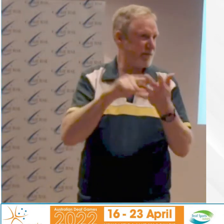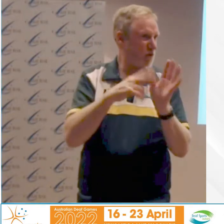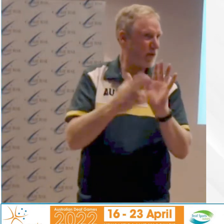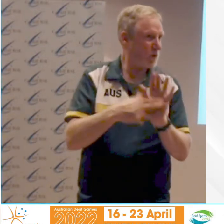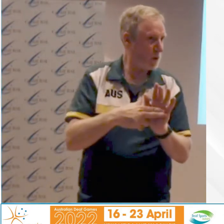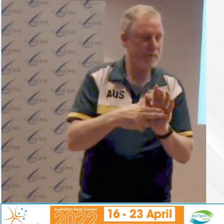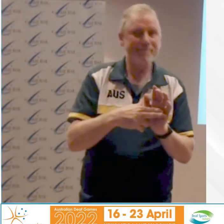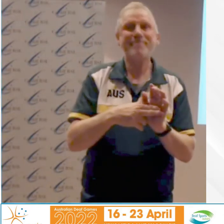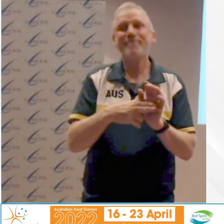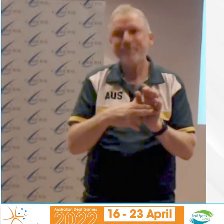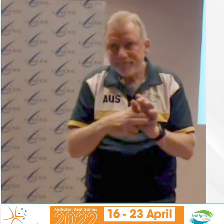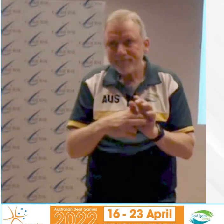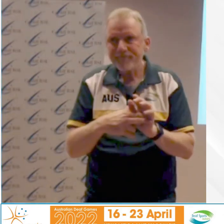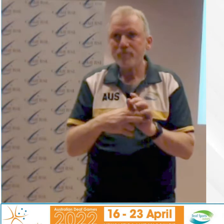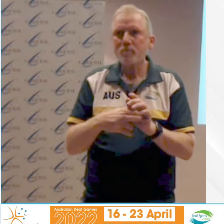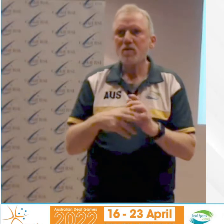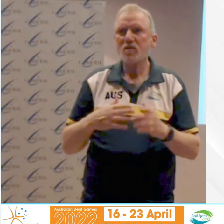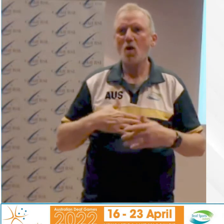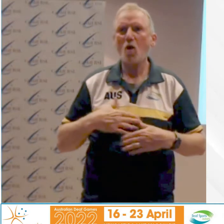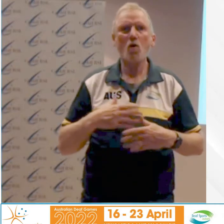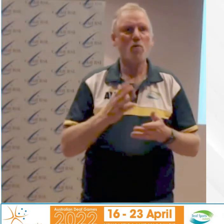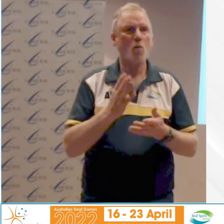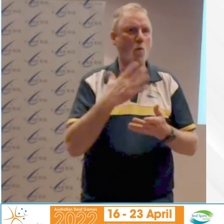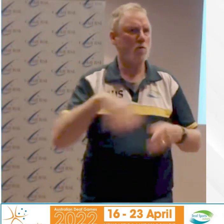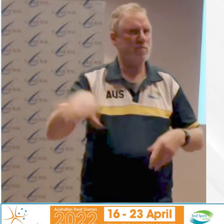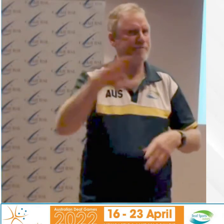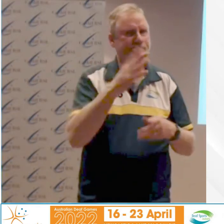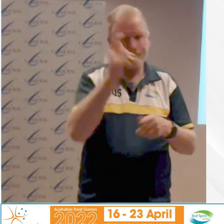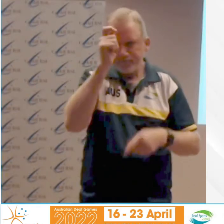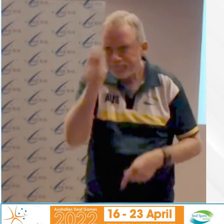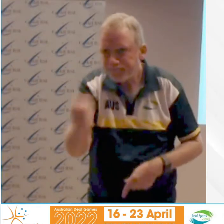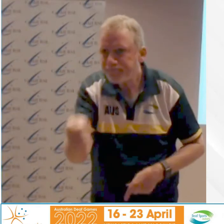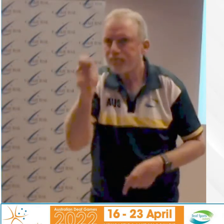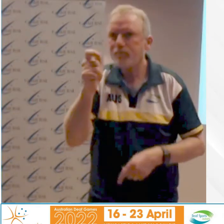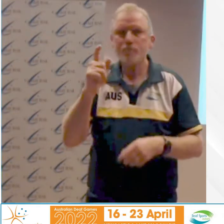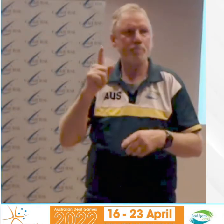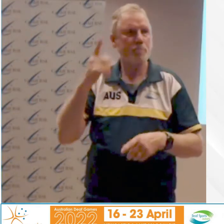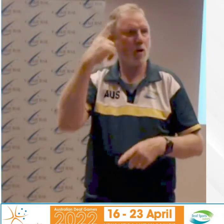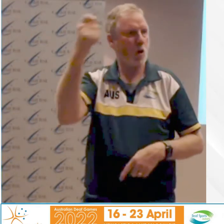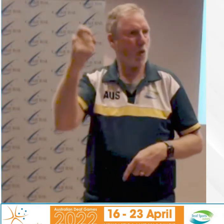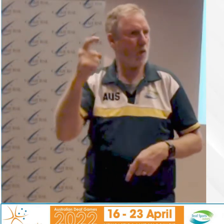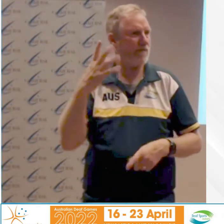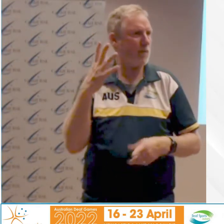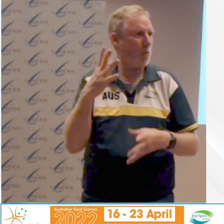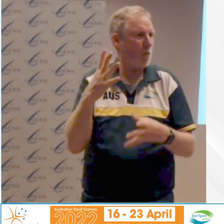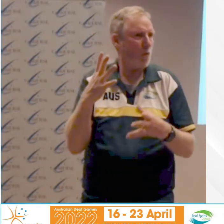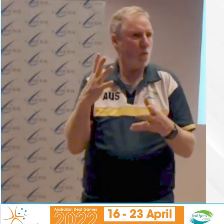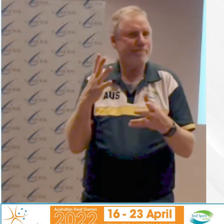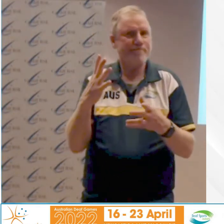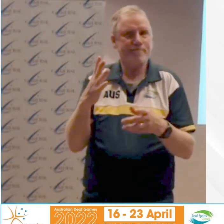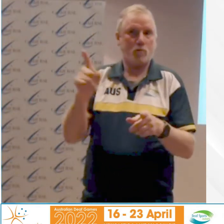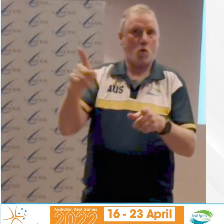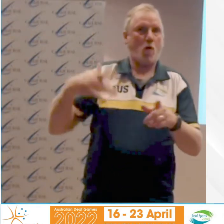she passed away a couple of months ago now i'd like to take time to acknowledge Leonie for